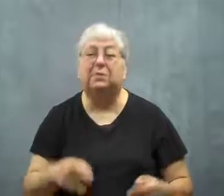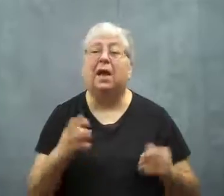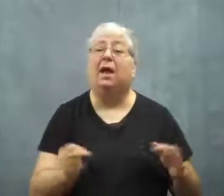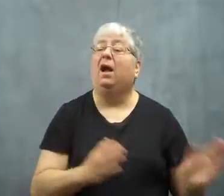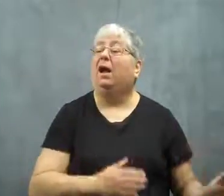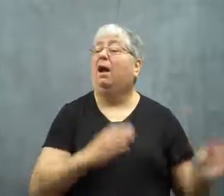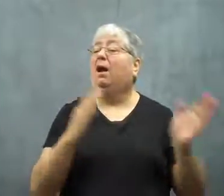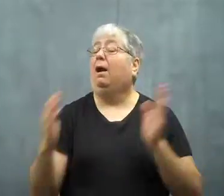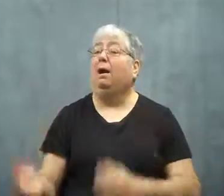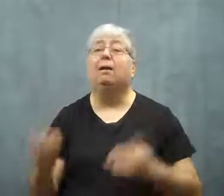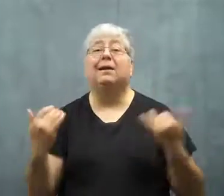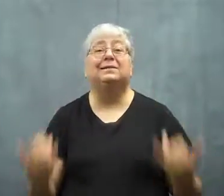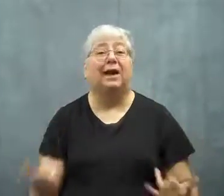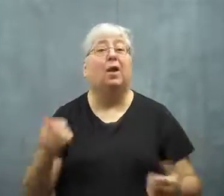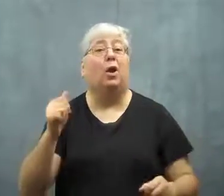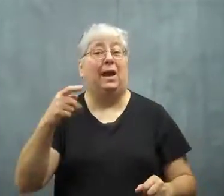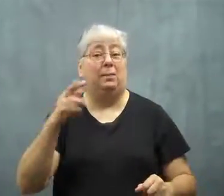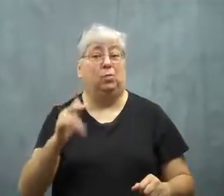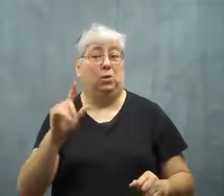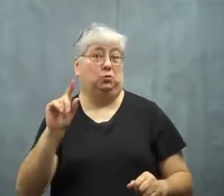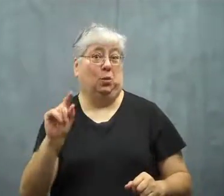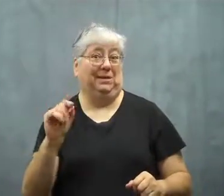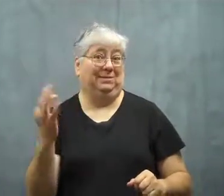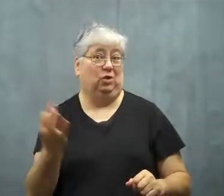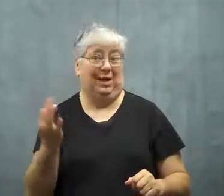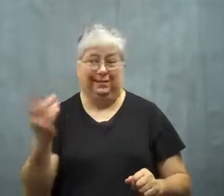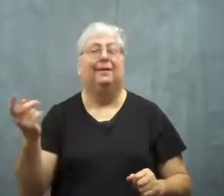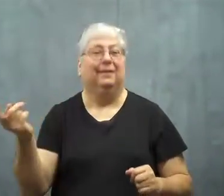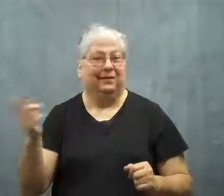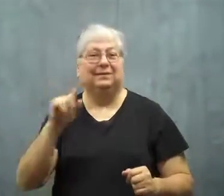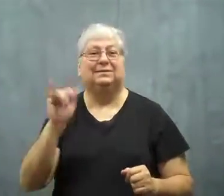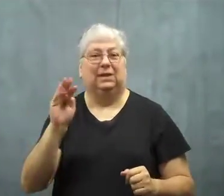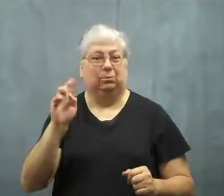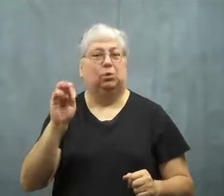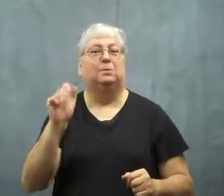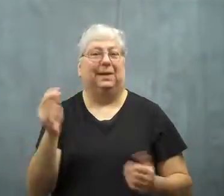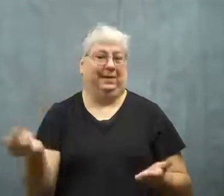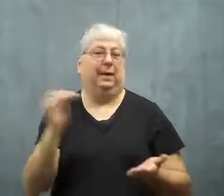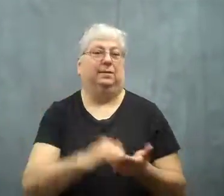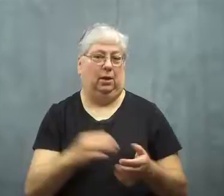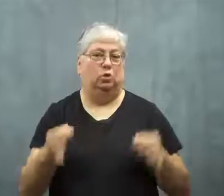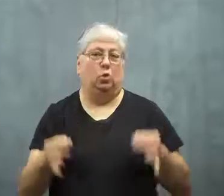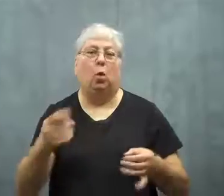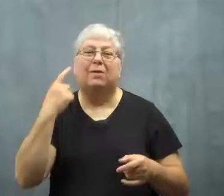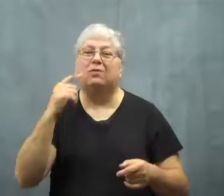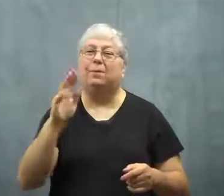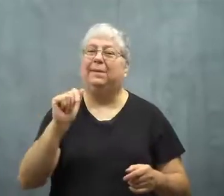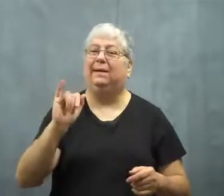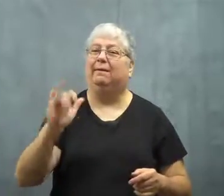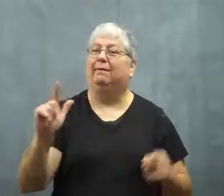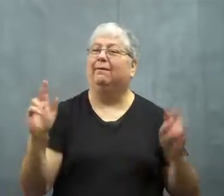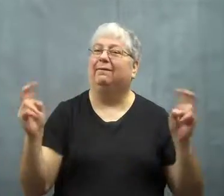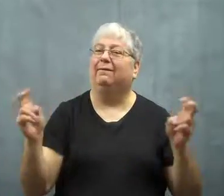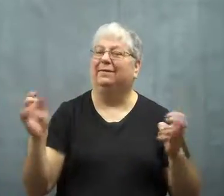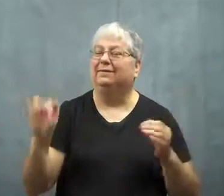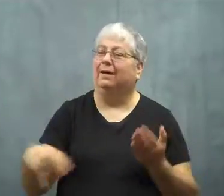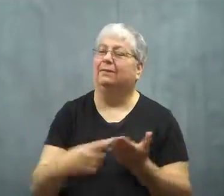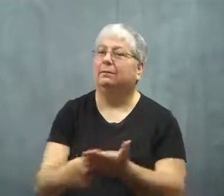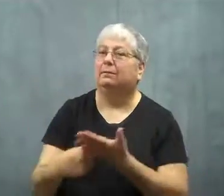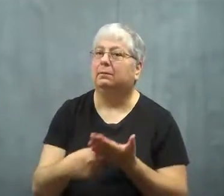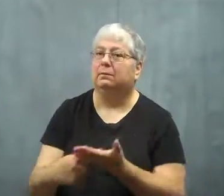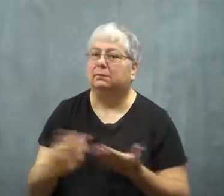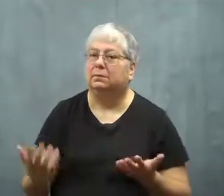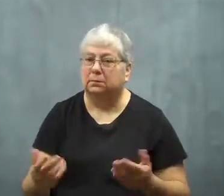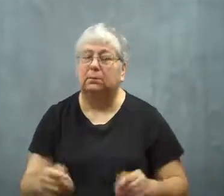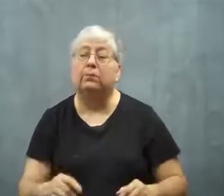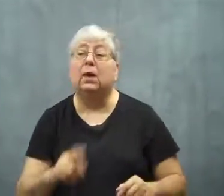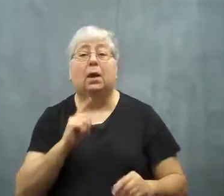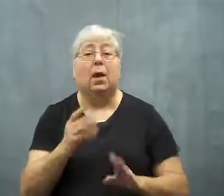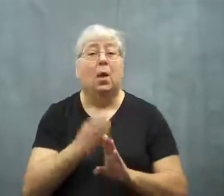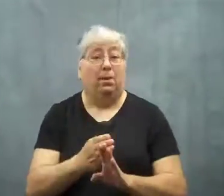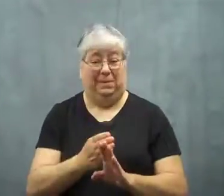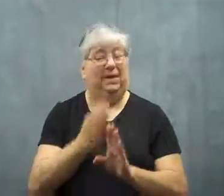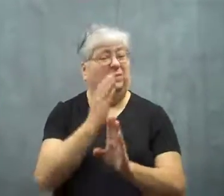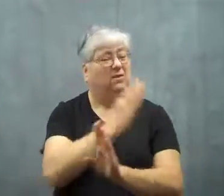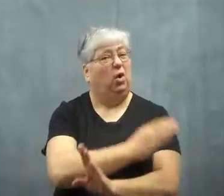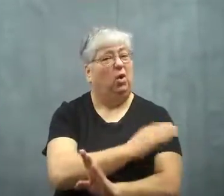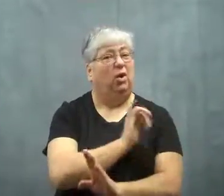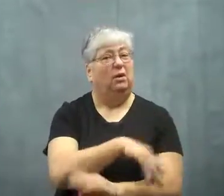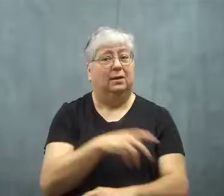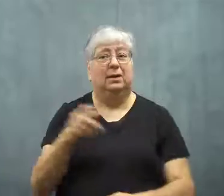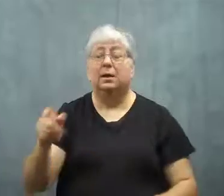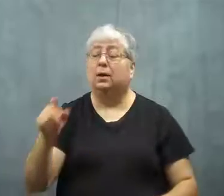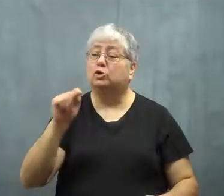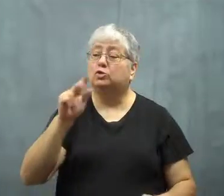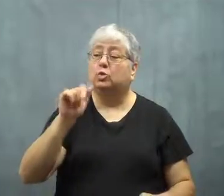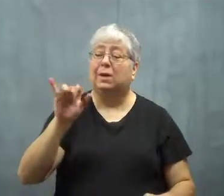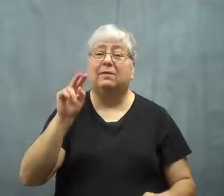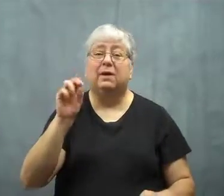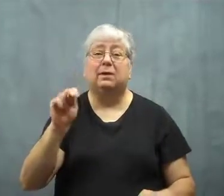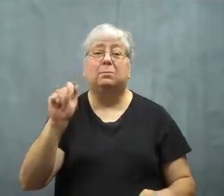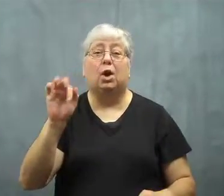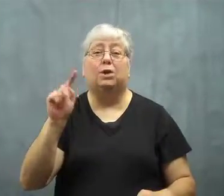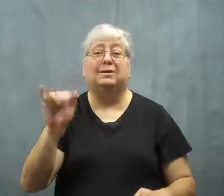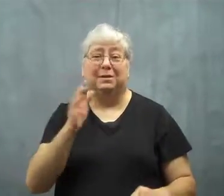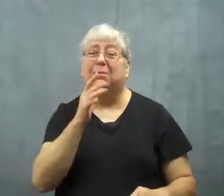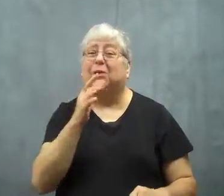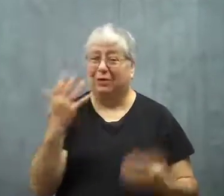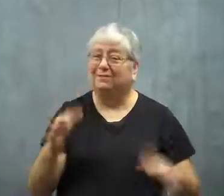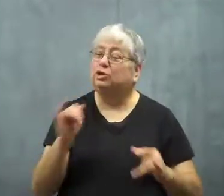Zimmerman was in court for a bond hearing on Friday, April 20.